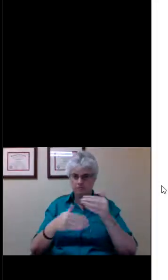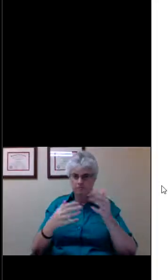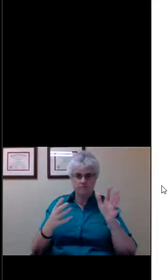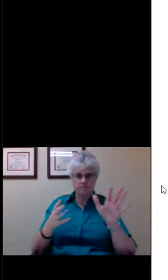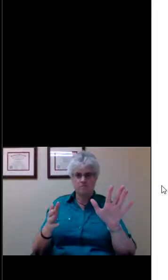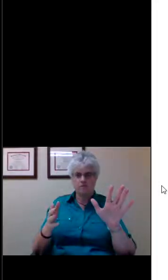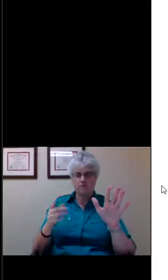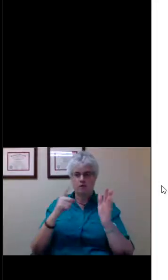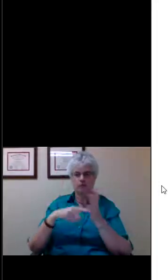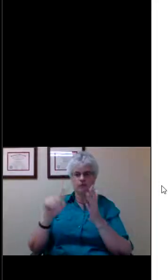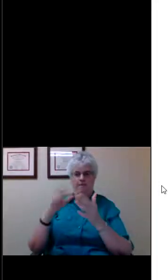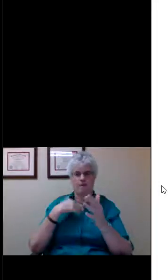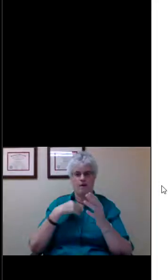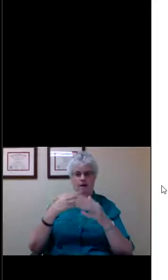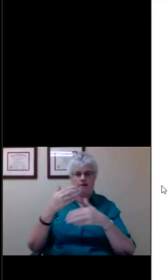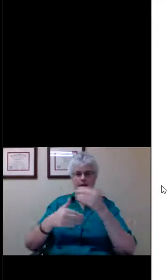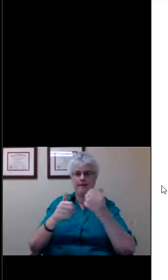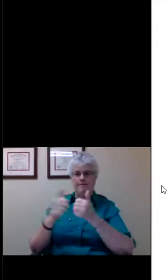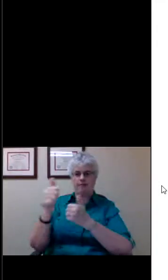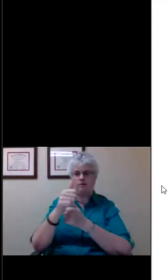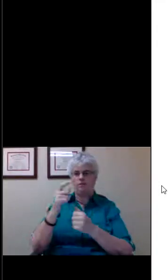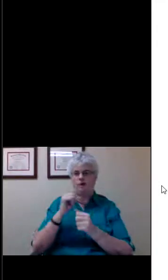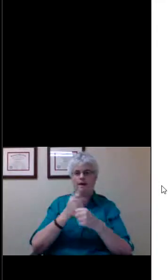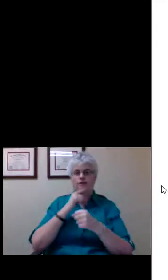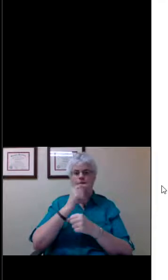can access the captioning if you need to? I just want to check in before we get